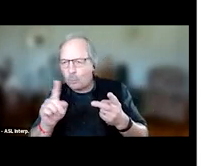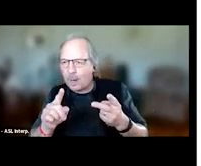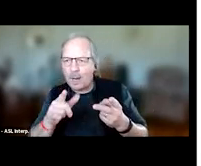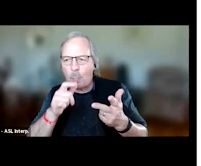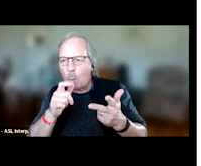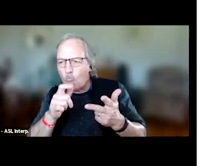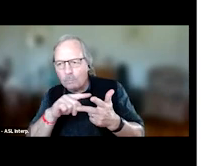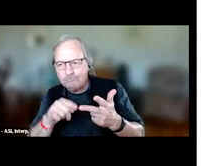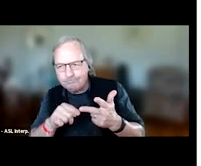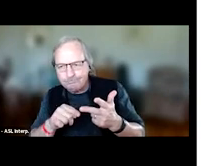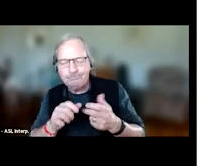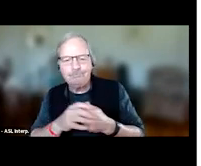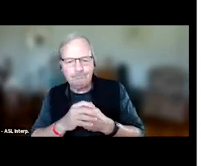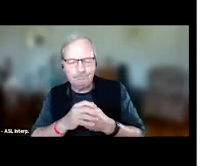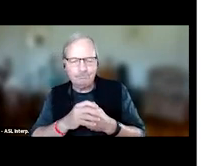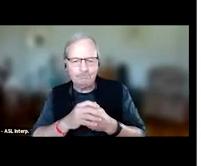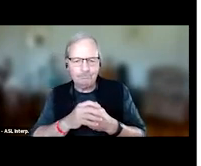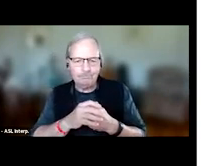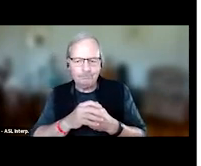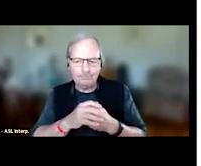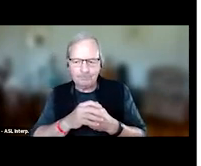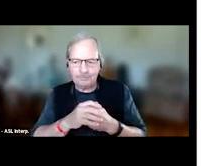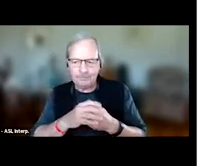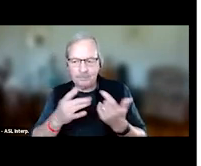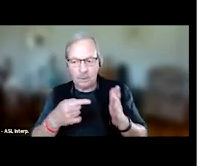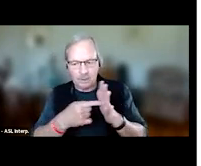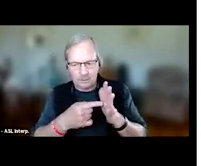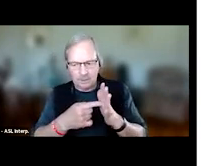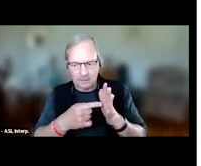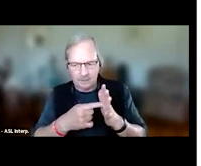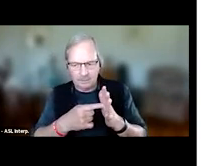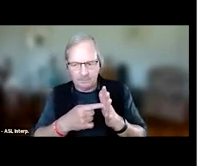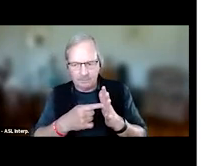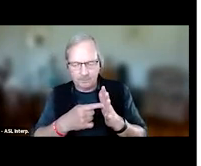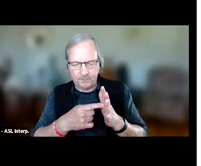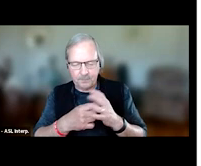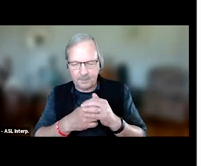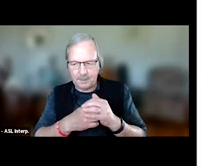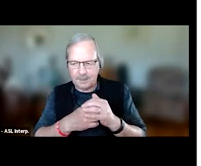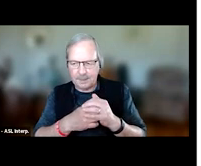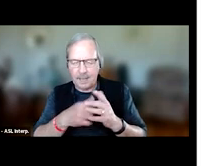so what the are, where it's demonstrated if not solely in the medical records. And then who can help you substantiate